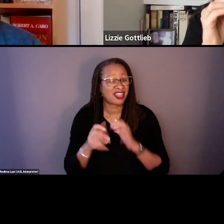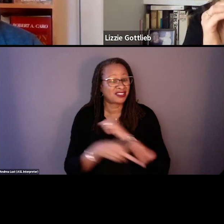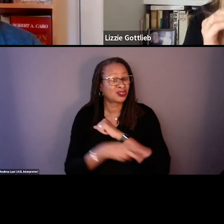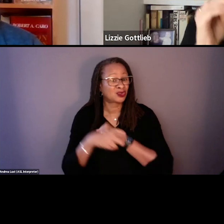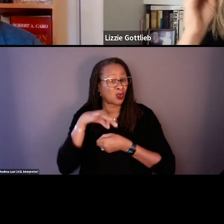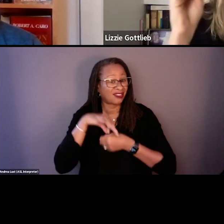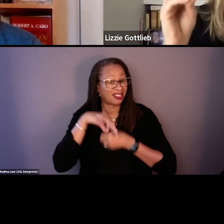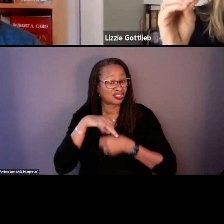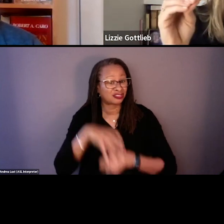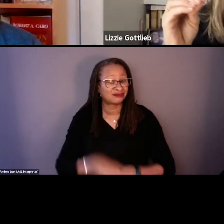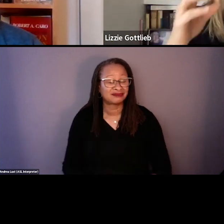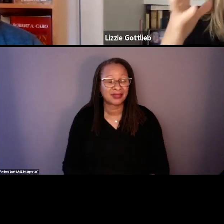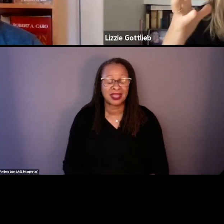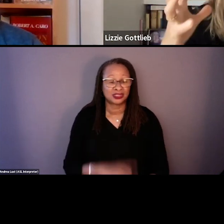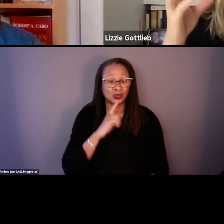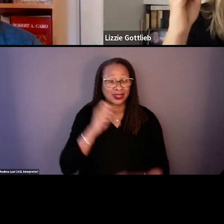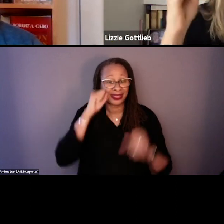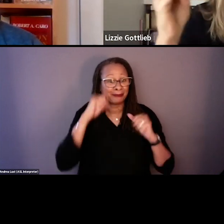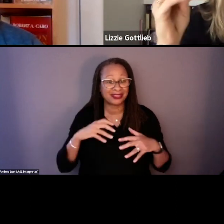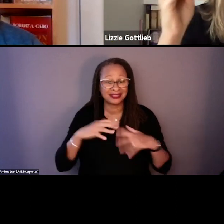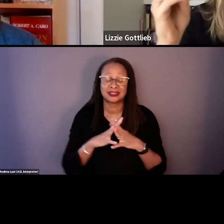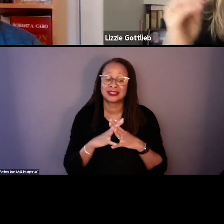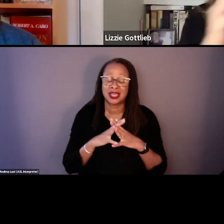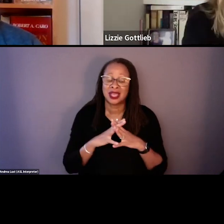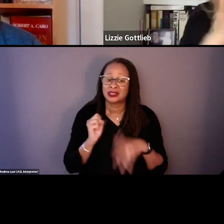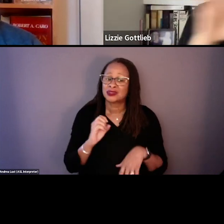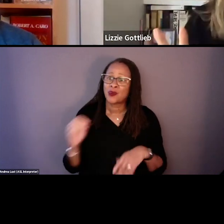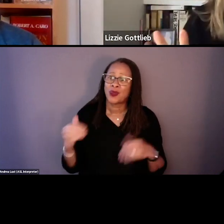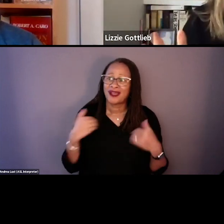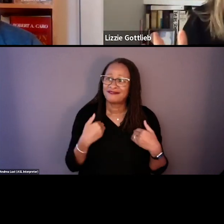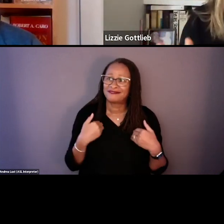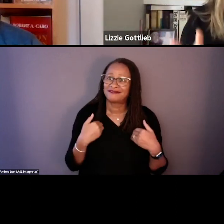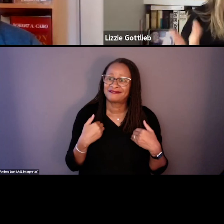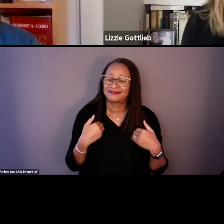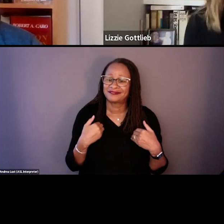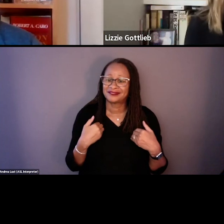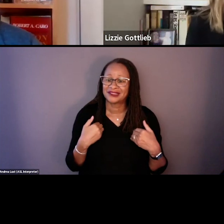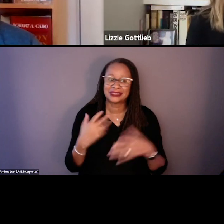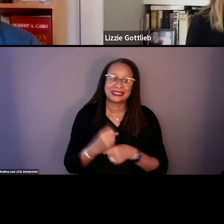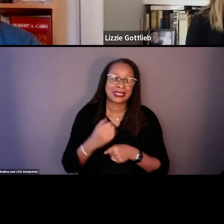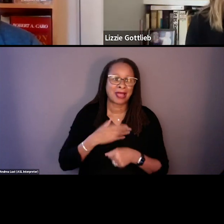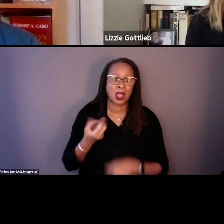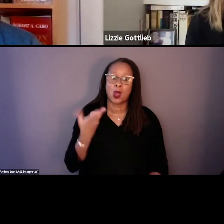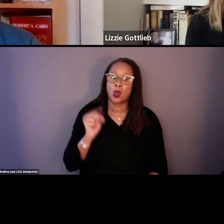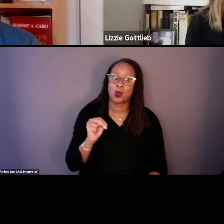or hardships or small emotional moments within a big story, I think it's very useful.